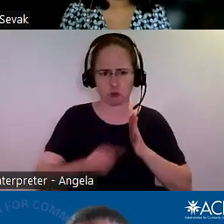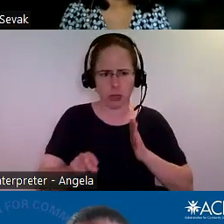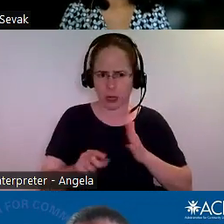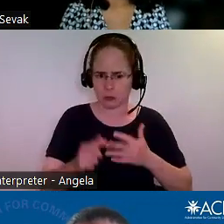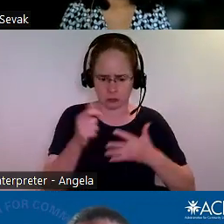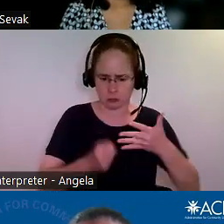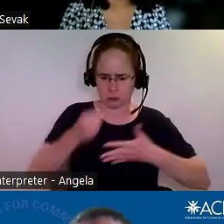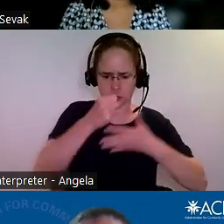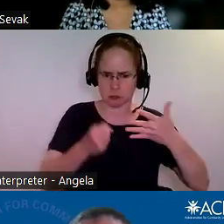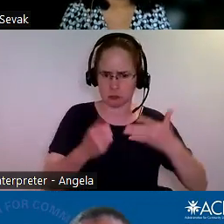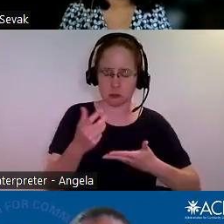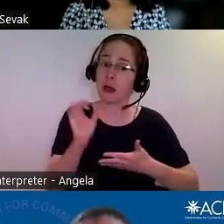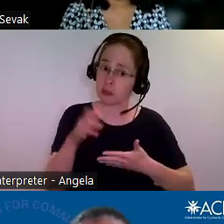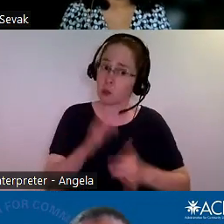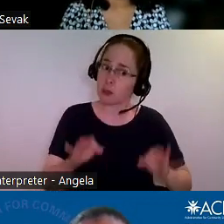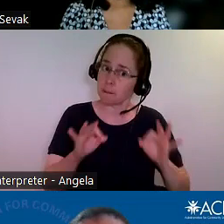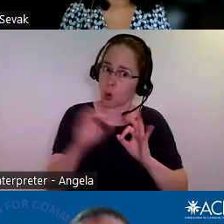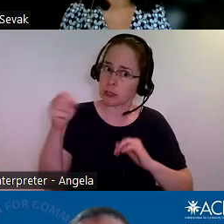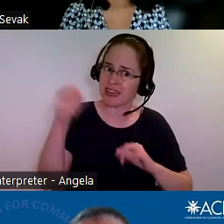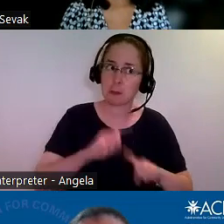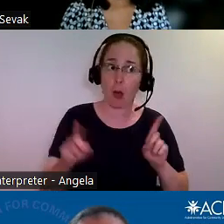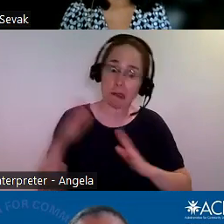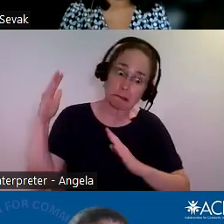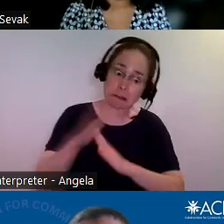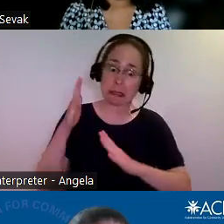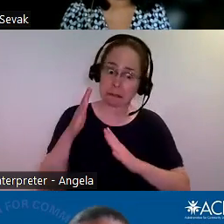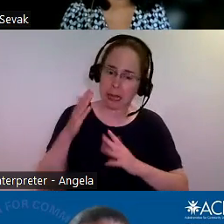it was an important thing, but I don't know that it was the most important thing.